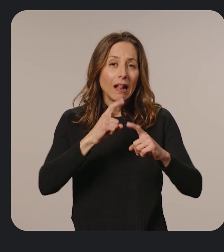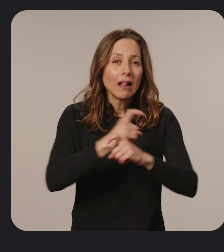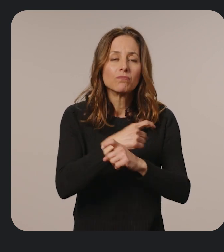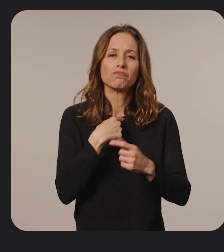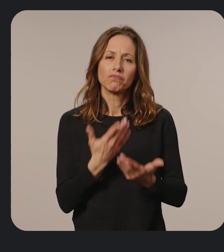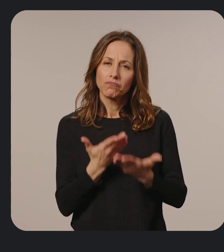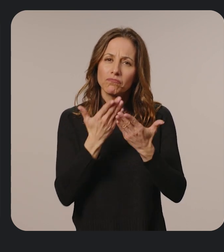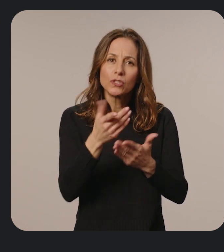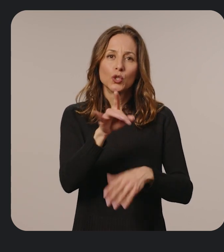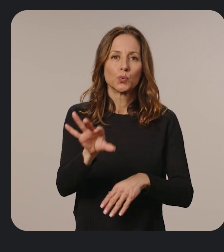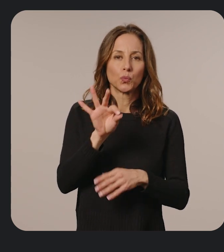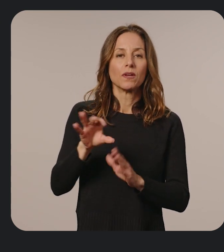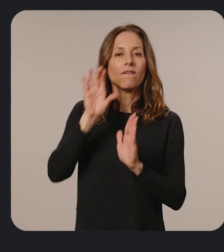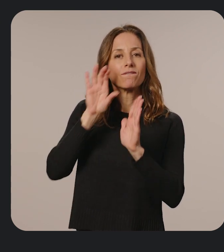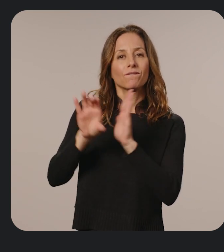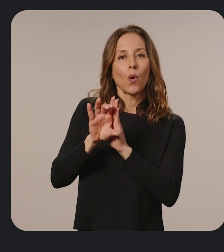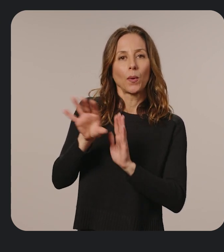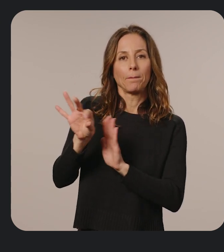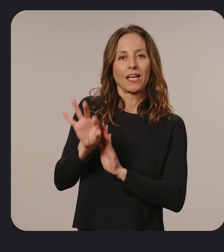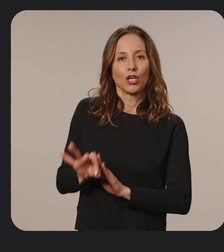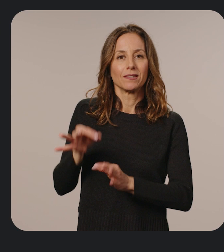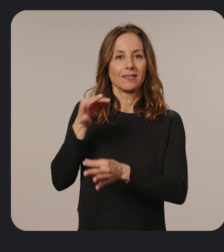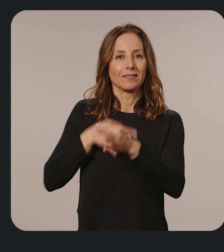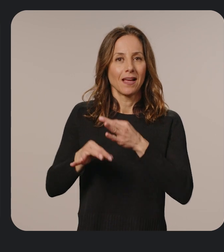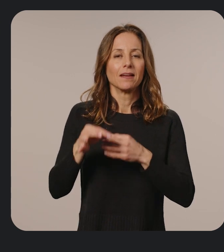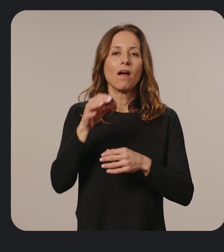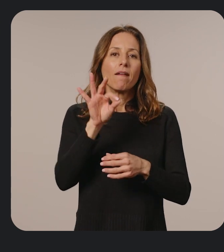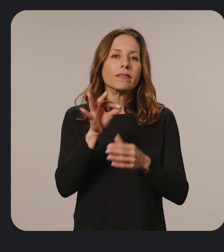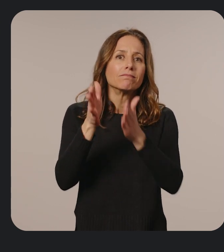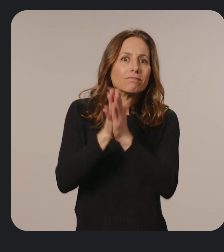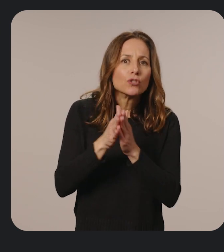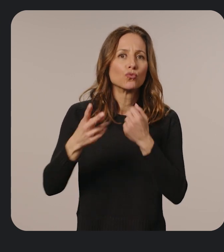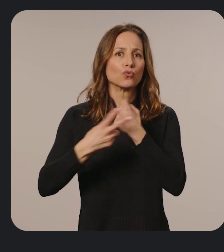we strongly encourage you to choose the Photo Picker instead of requesting storage access.